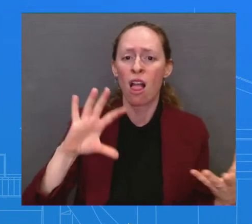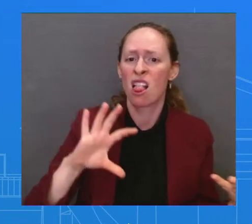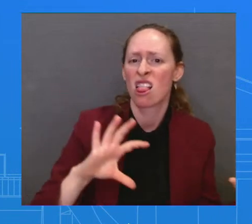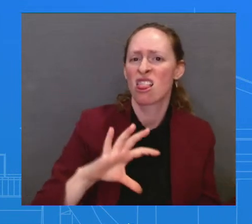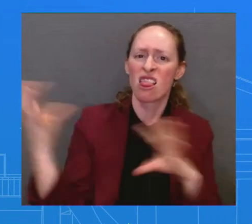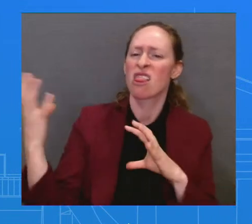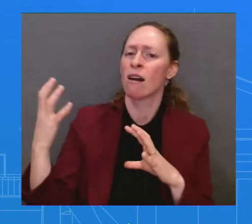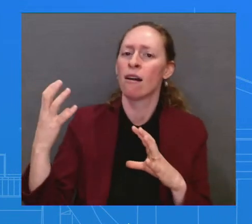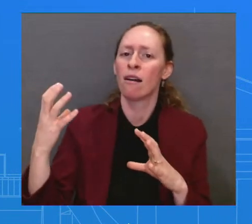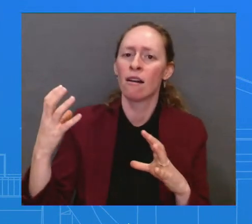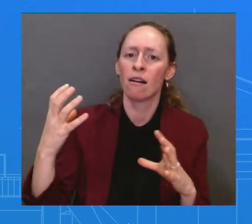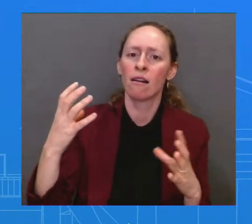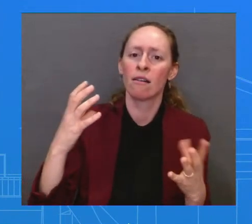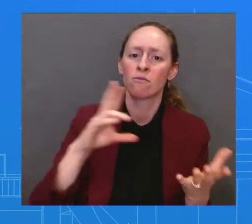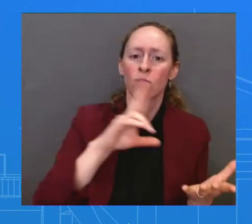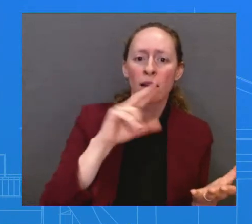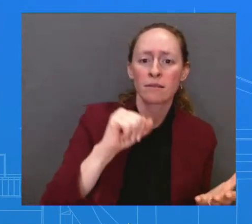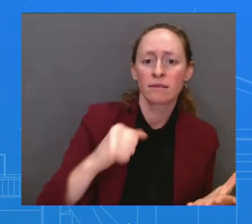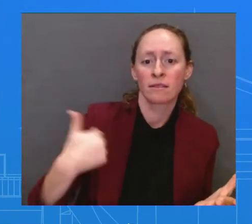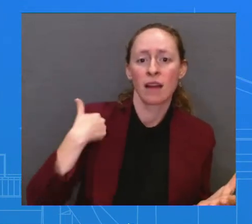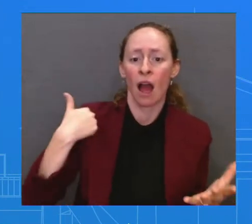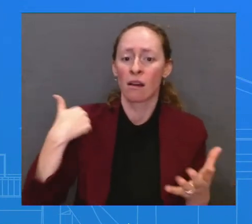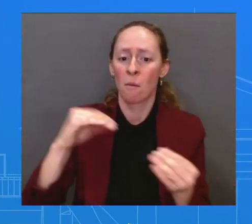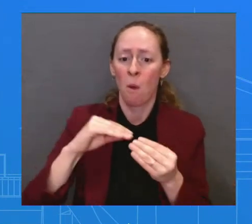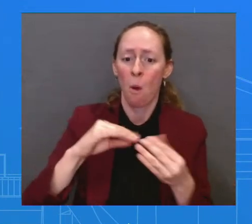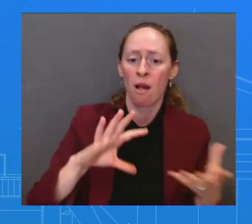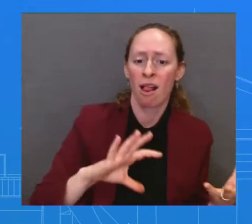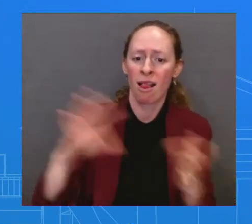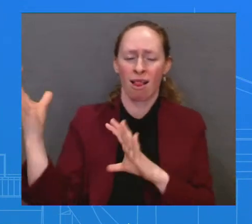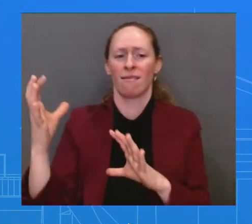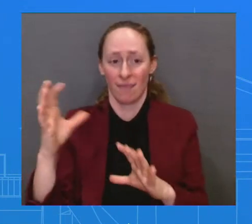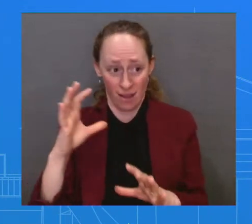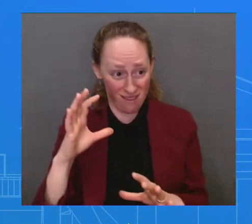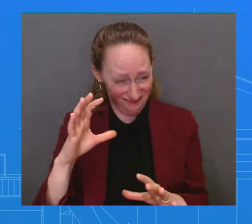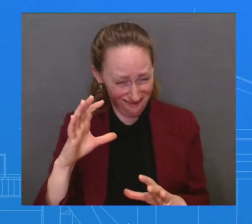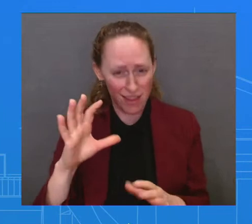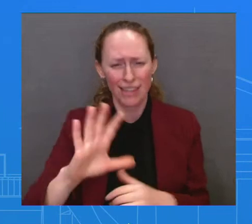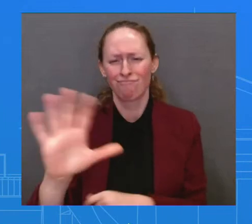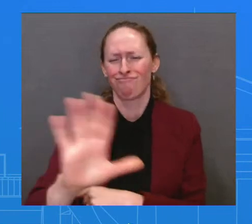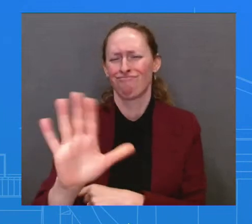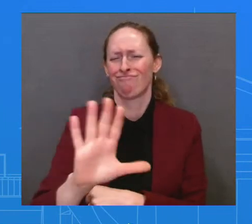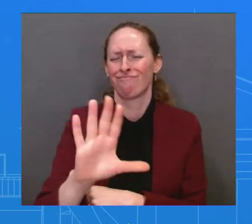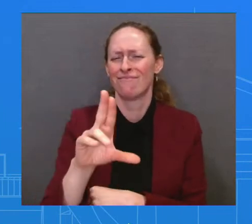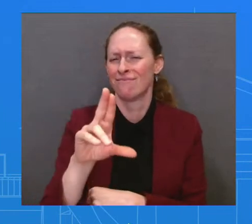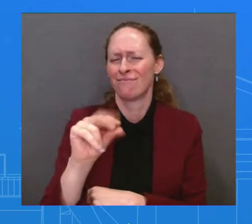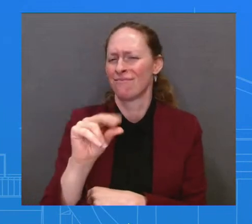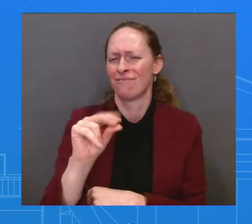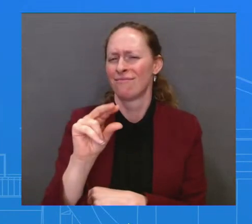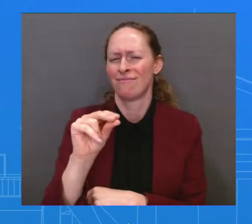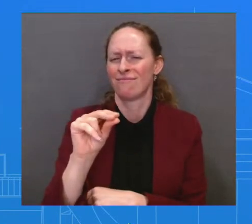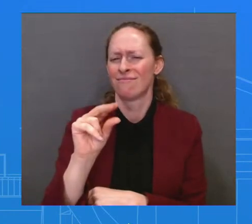between the U.S. and Canada. We have deep concerns about the allegations, and we would like to see this investigation carried forward